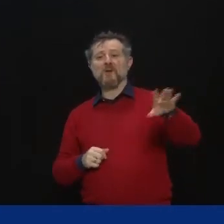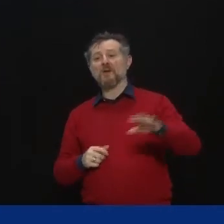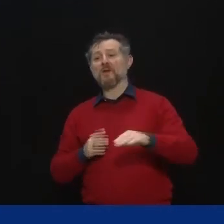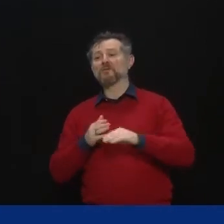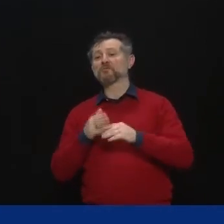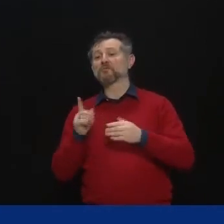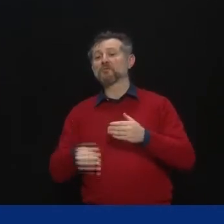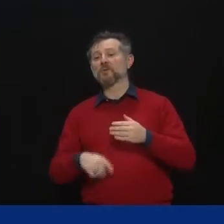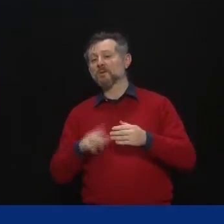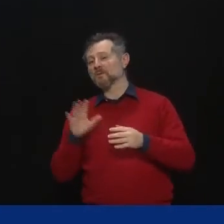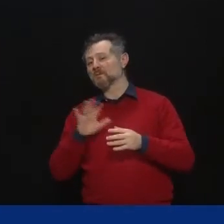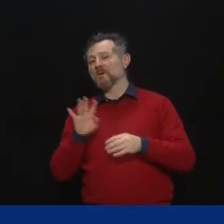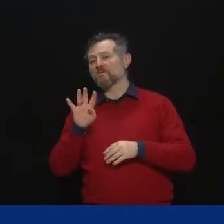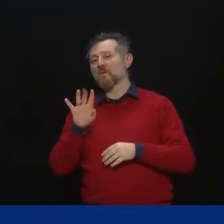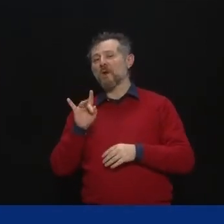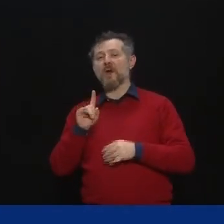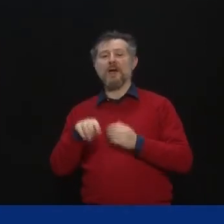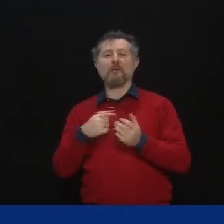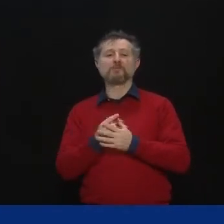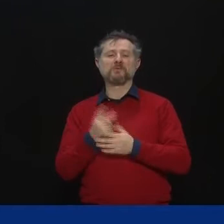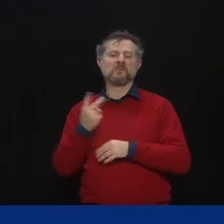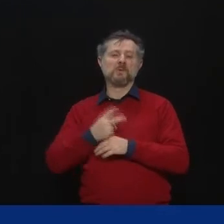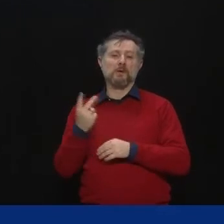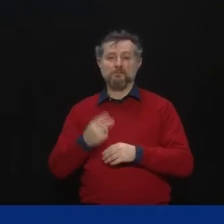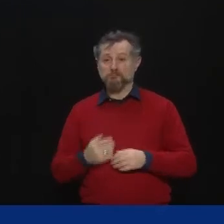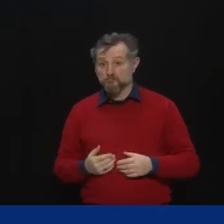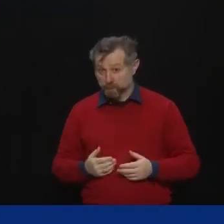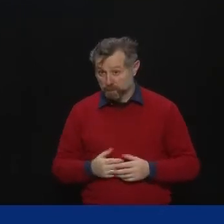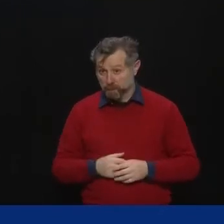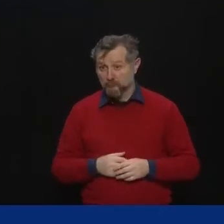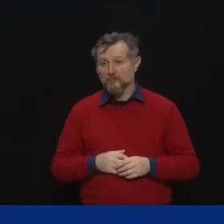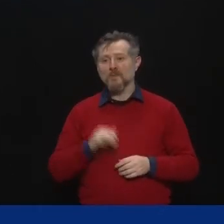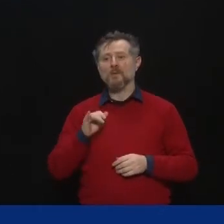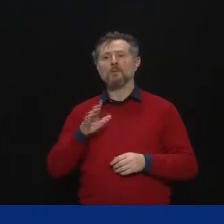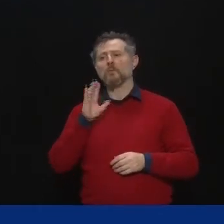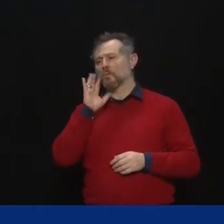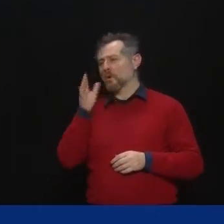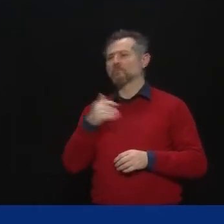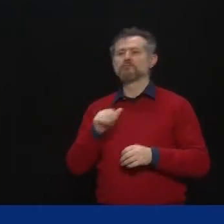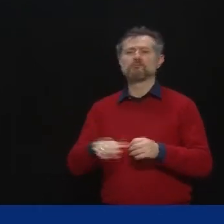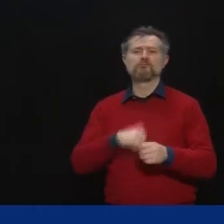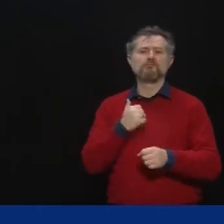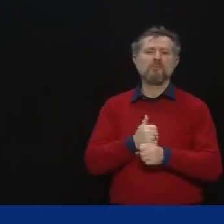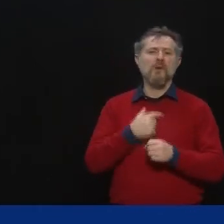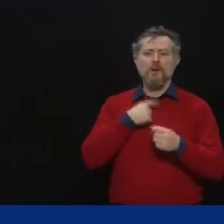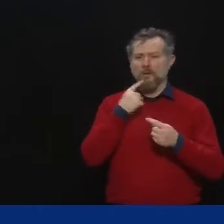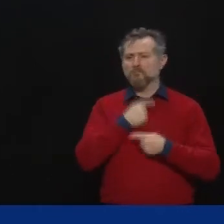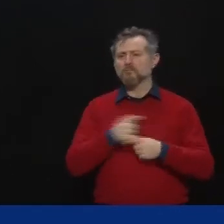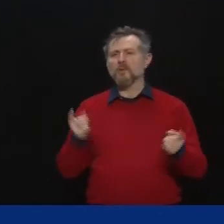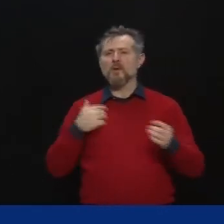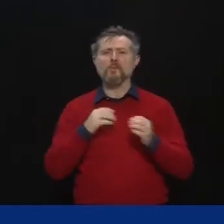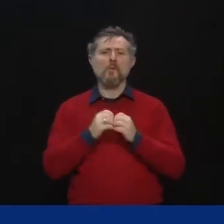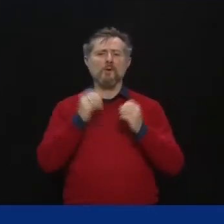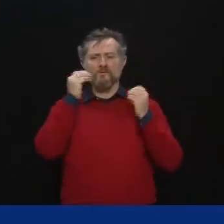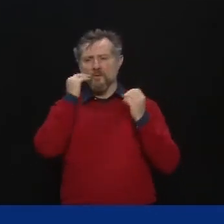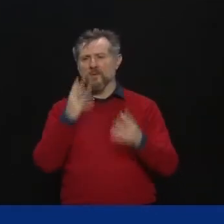MAIL. YOU SWAB YOURSELF, YOU PUT THEM BACK IN THE PREPAID ENVELOPE AND YOU GET YOUR RESULTS WITHIN 48